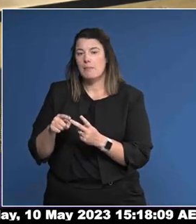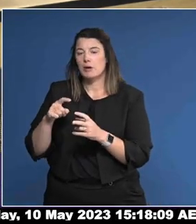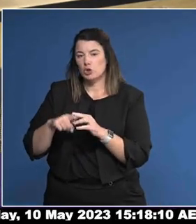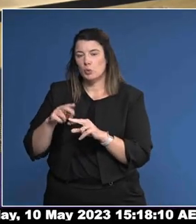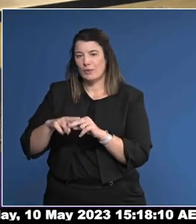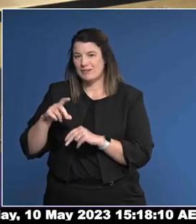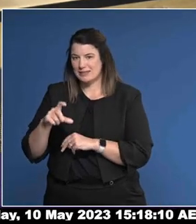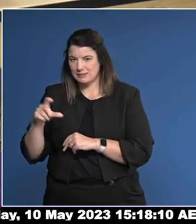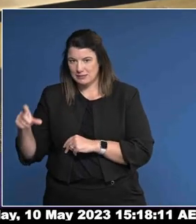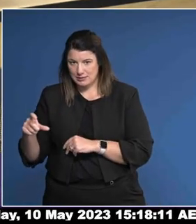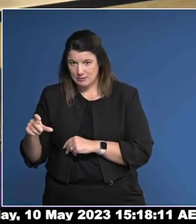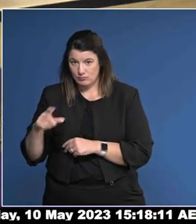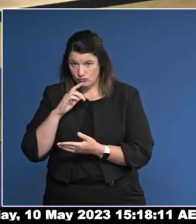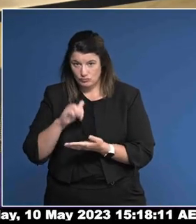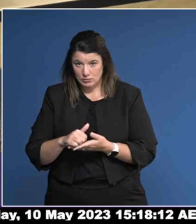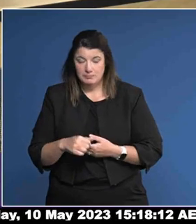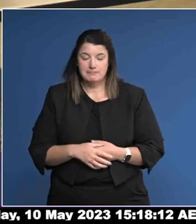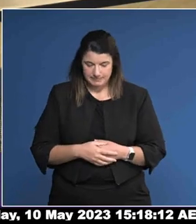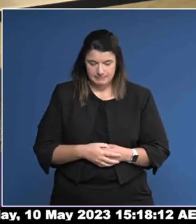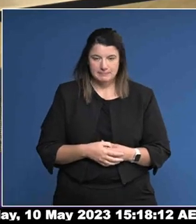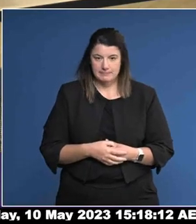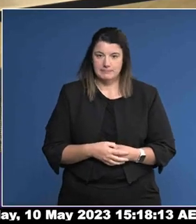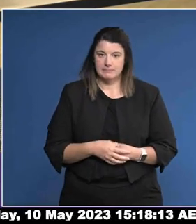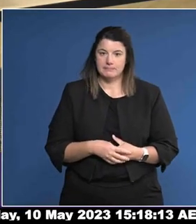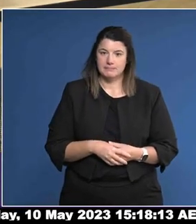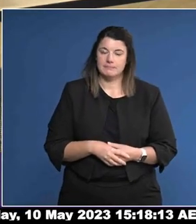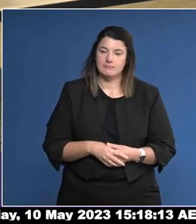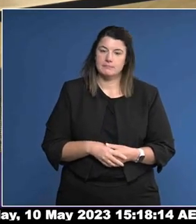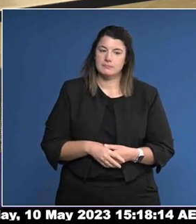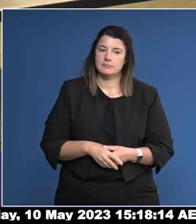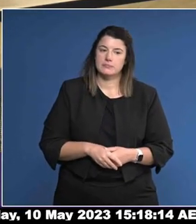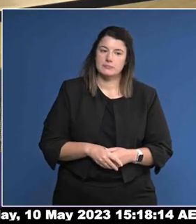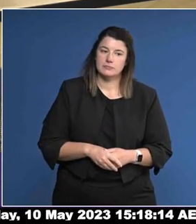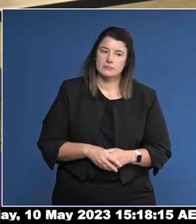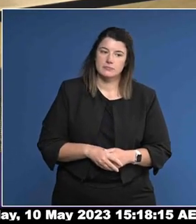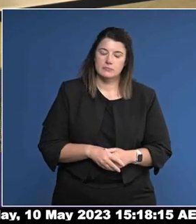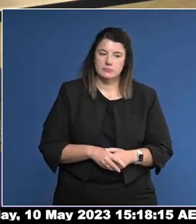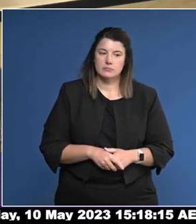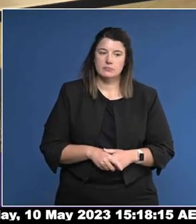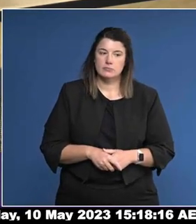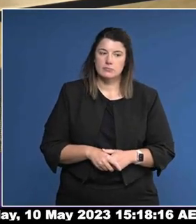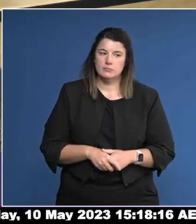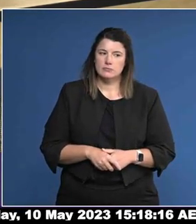Correct. Where did you form the view that there were two reviews undertaken?